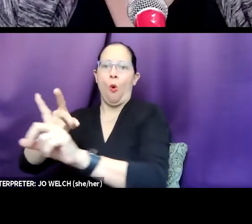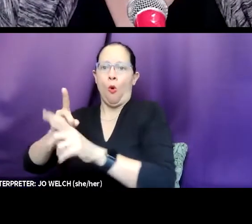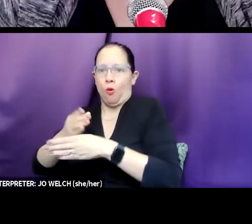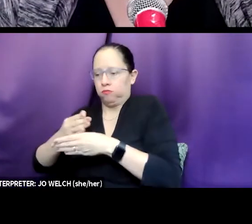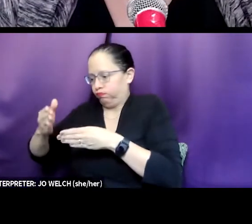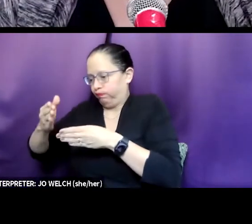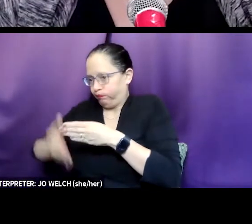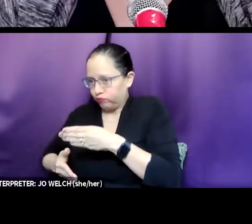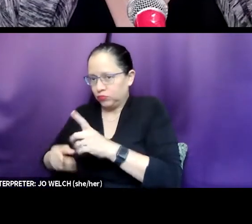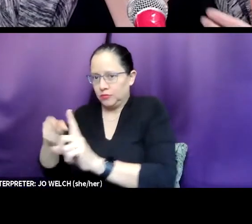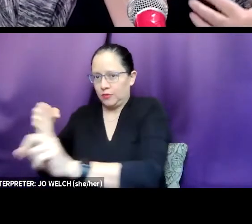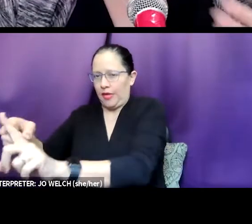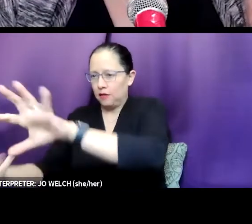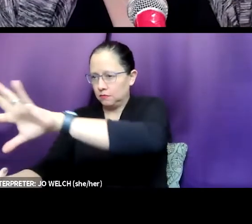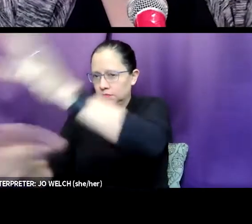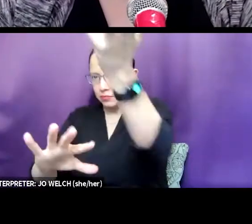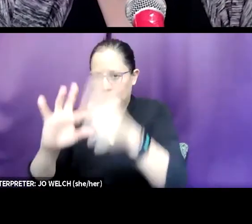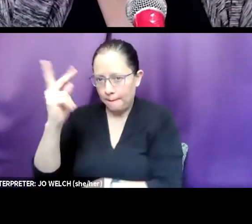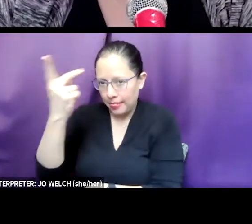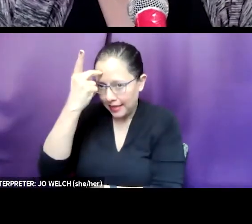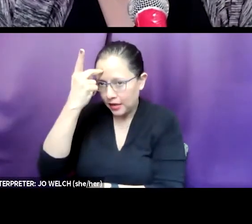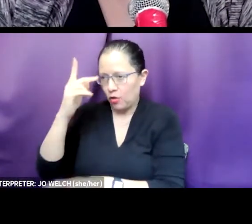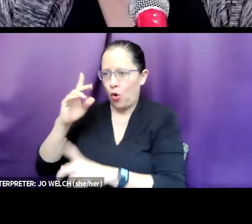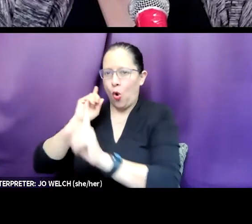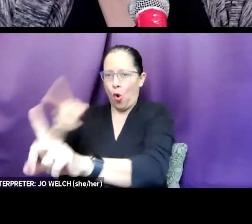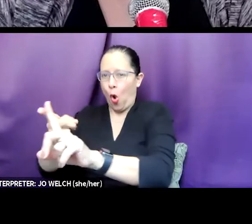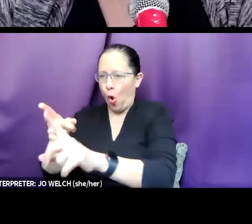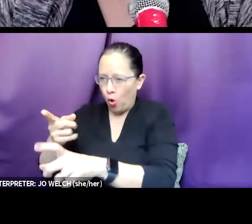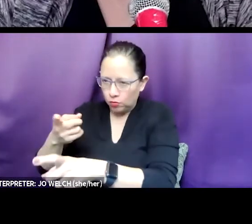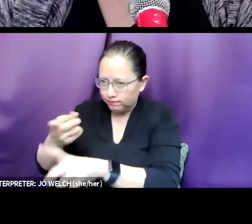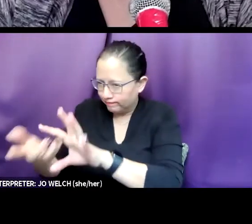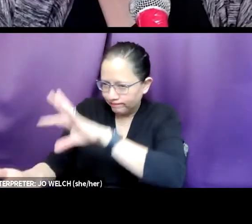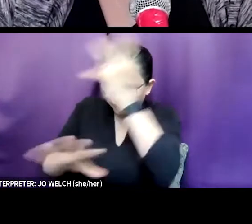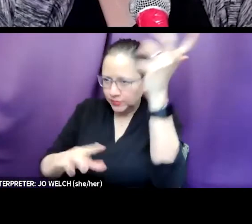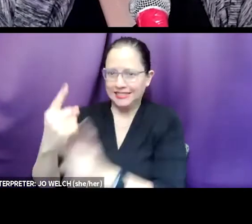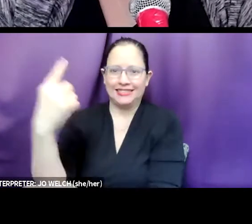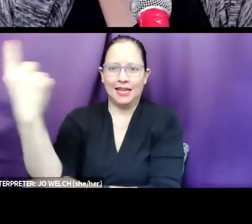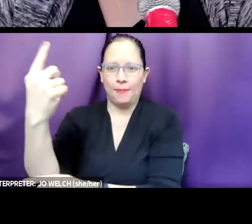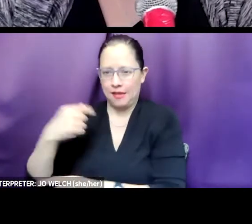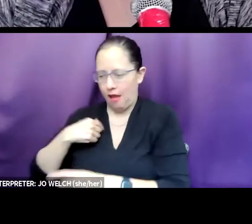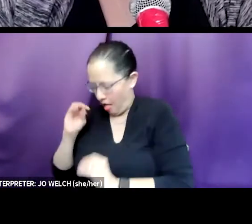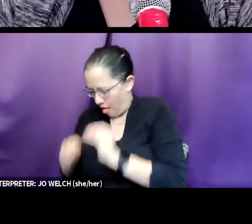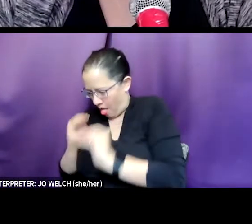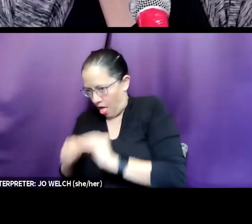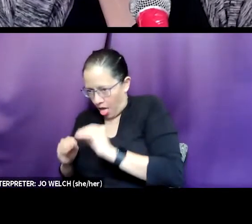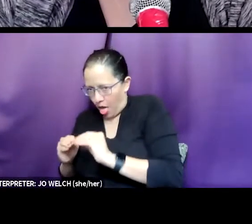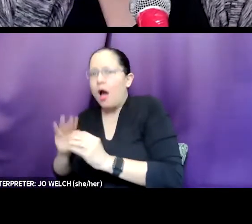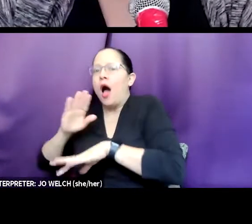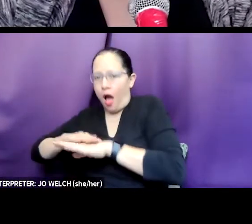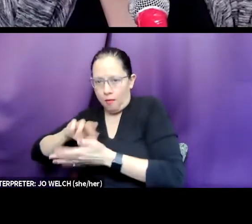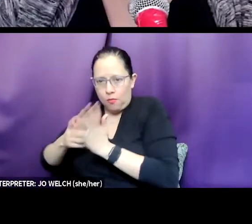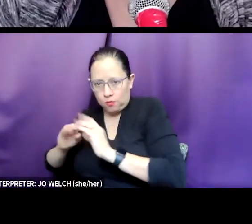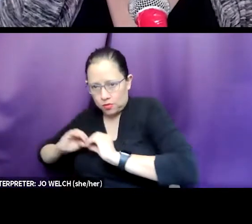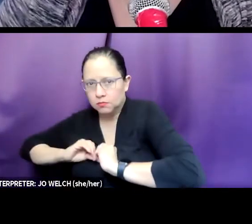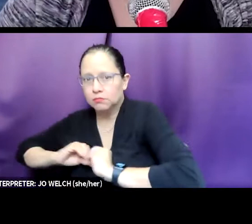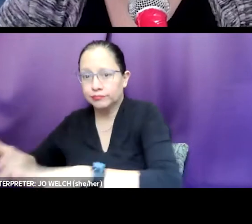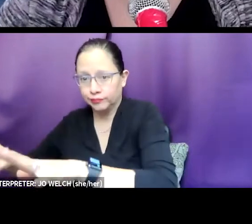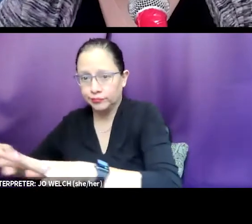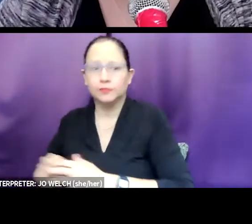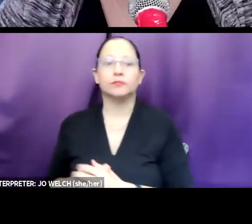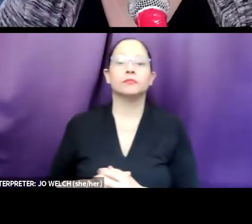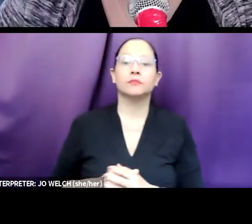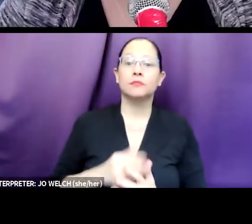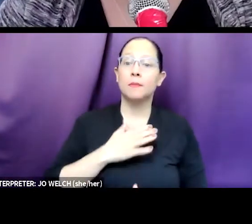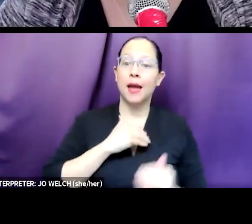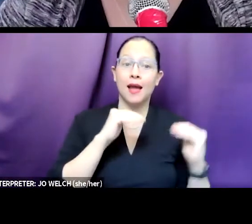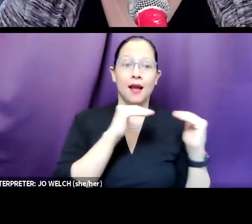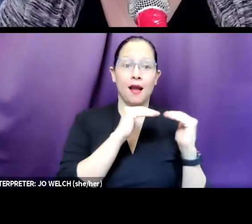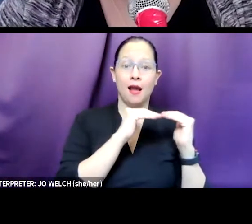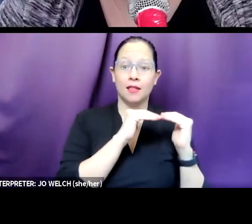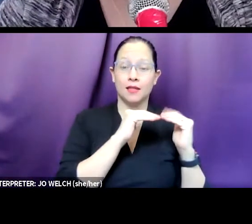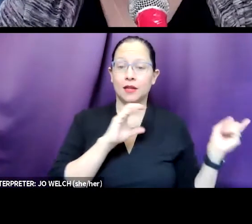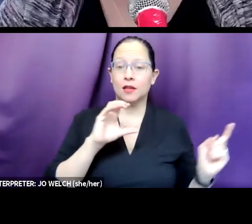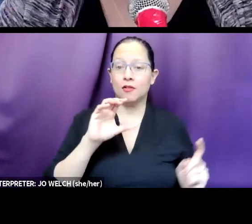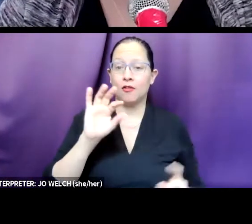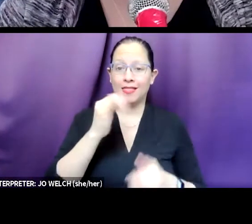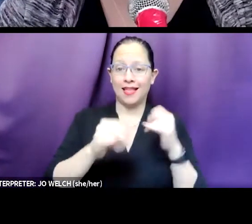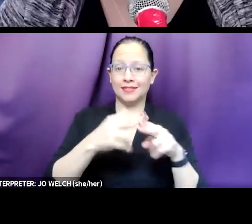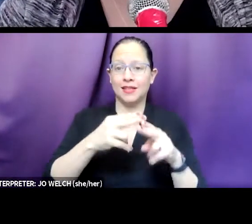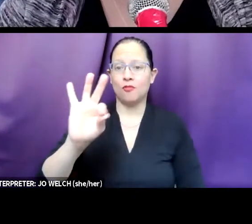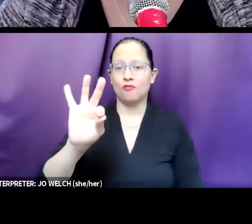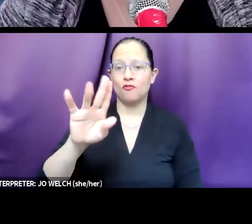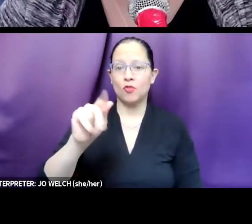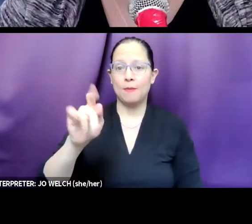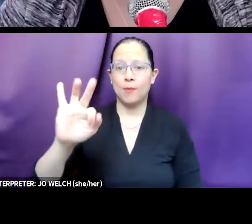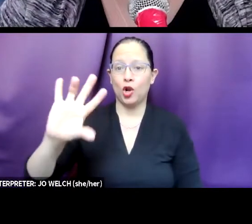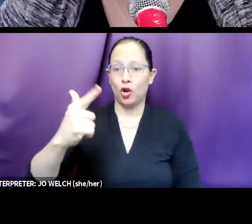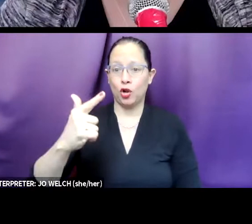So, the other elements of what we're going to talk about today is something that I wrote about a couple years ago with my co author and colleague Brian Friedberg called source hacking, which is a tactic were groups coordinate to feed this information